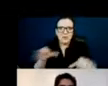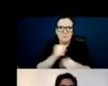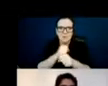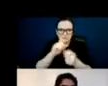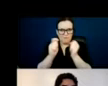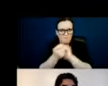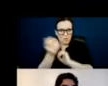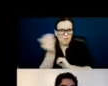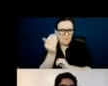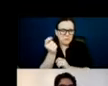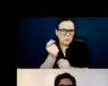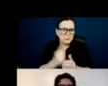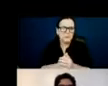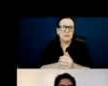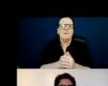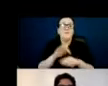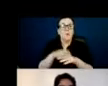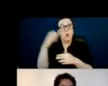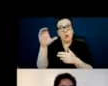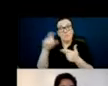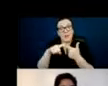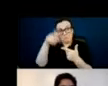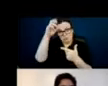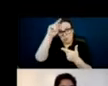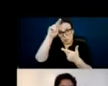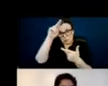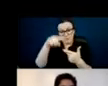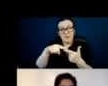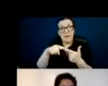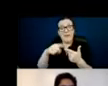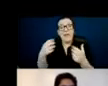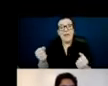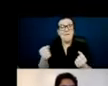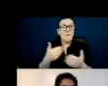And in the case of Colombia and Peru, what you have also is supported decision